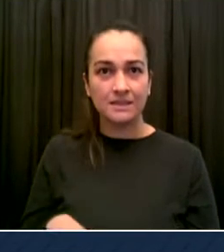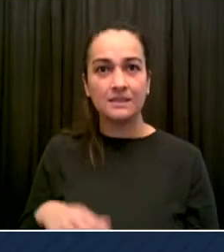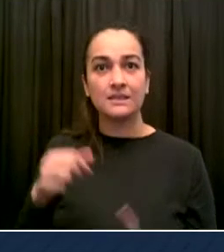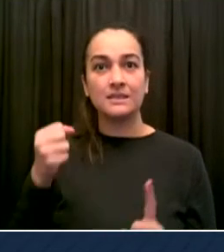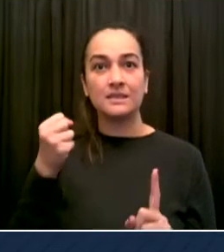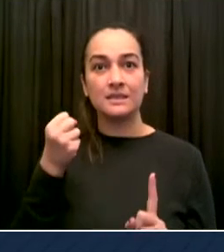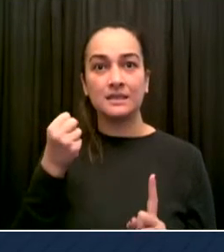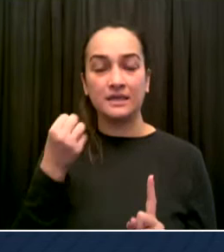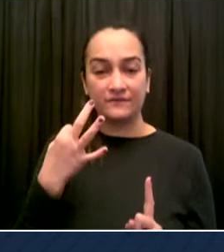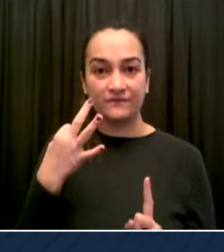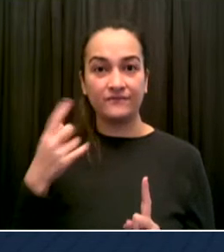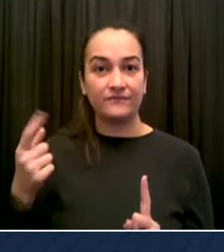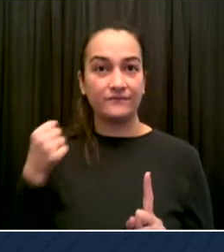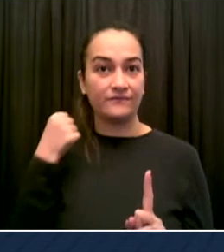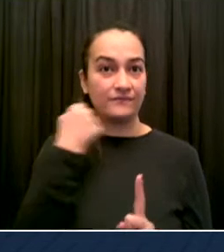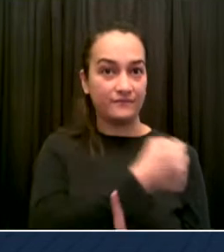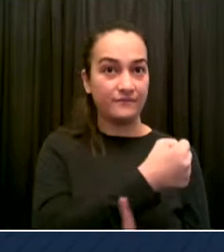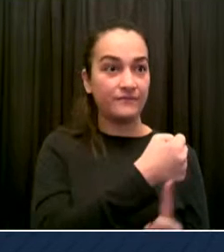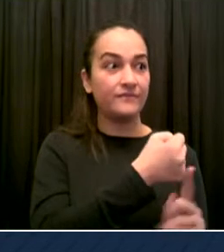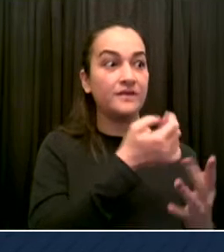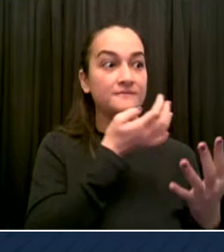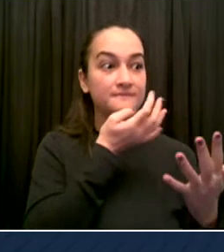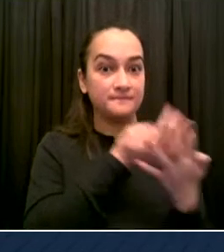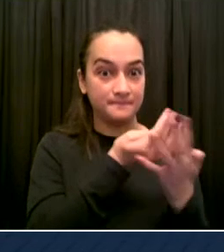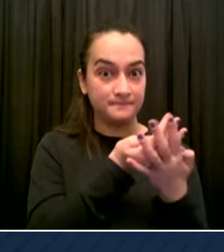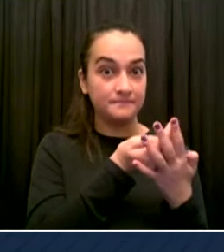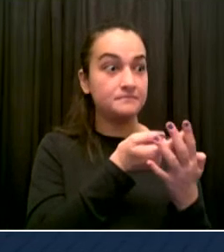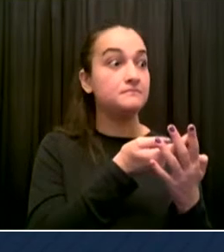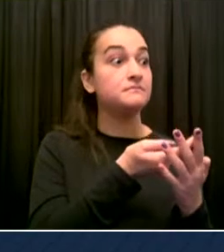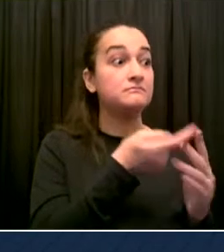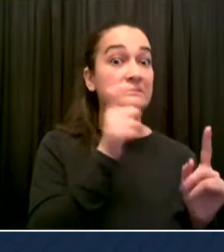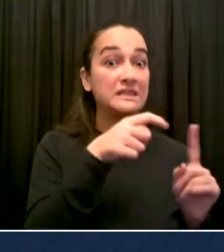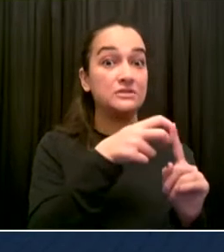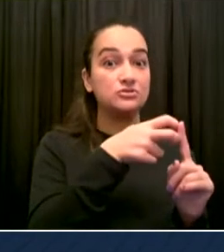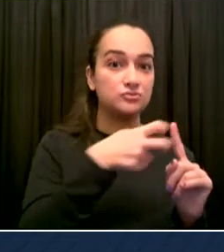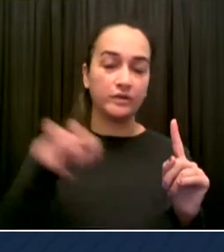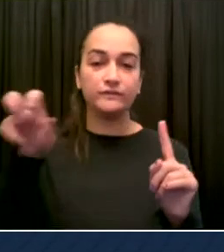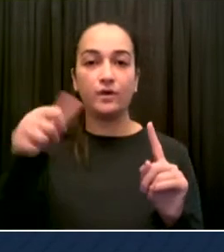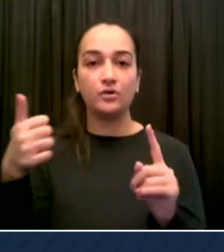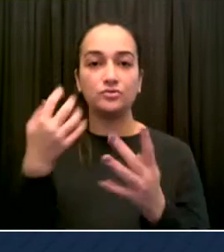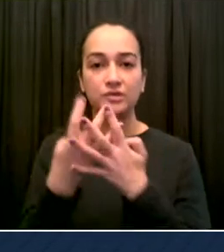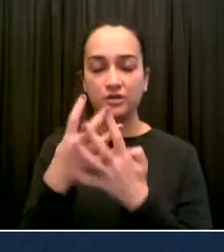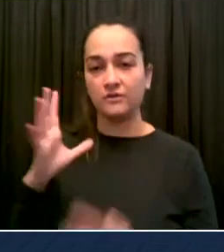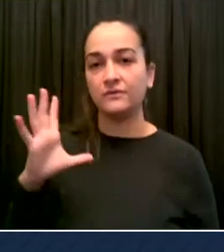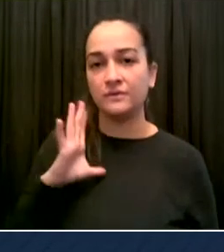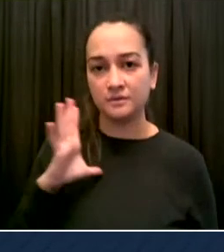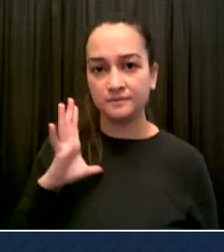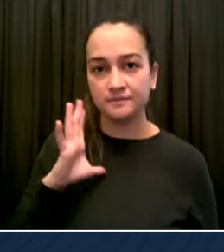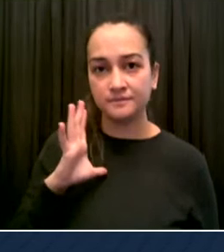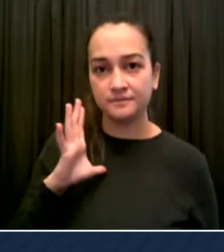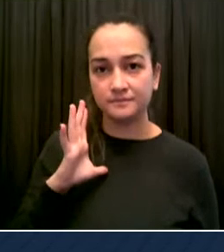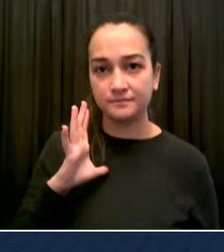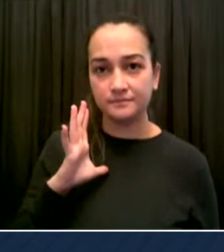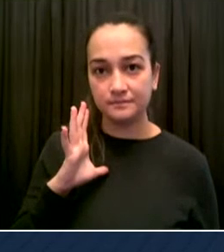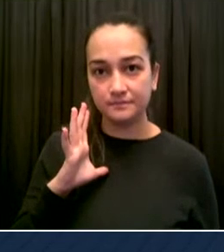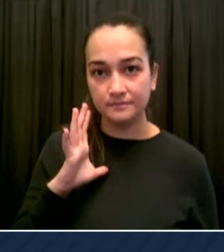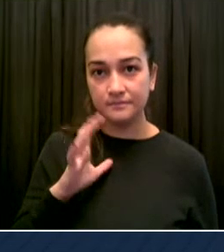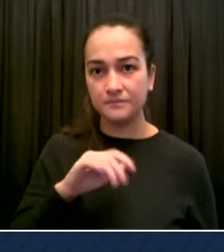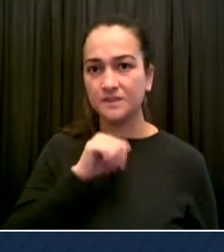DAYS OF TH TATRASFNER BEING ARRANGED. EVERY SINGLE DAY MATTERS. EVERYONE WHO COULD GO TO